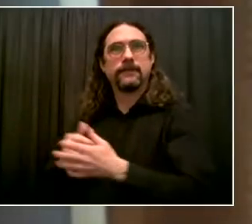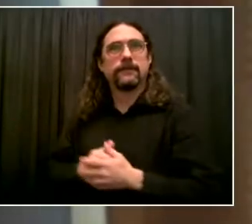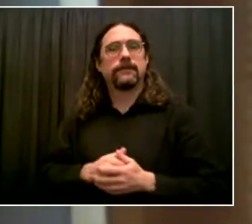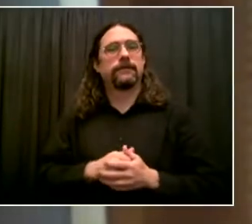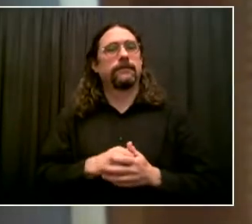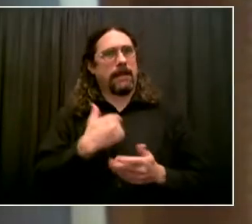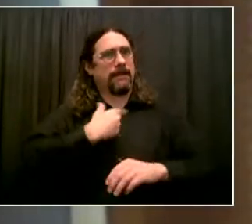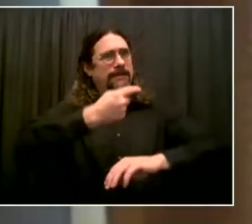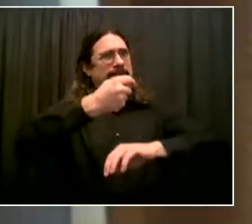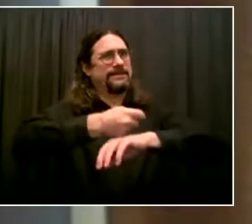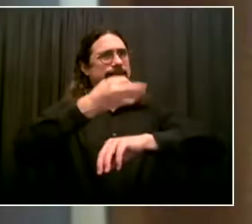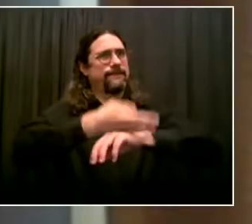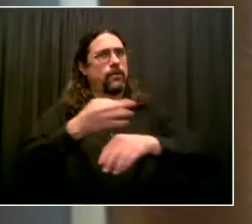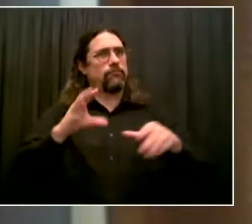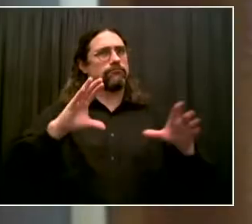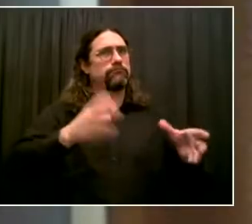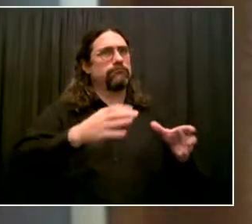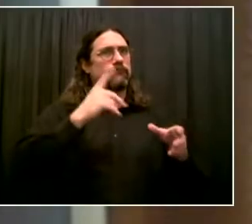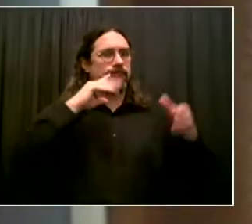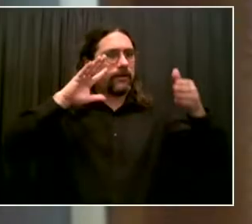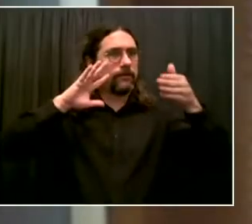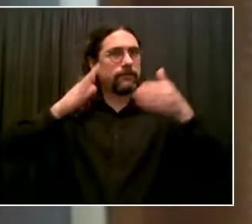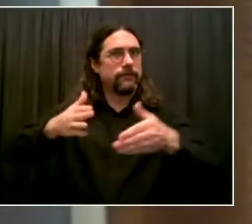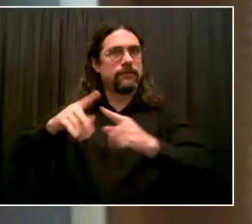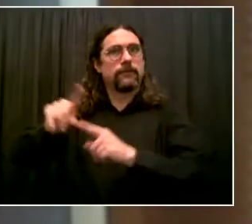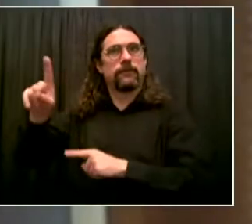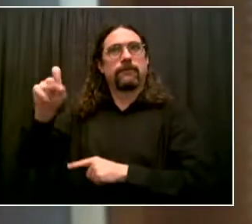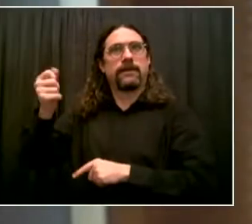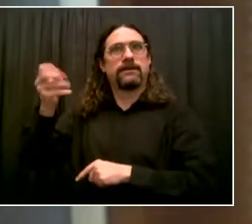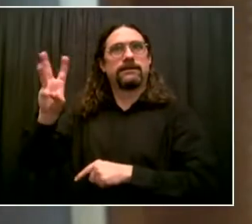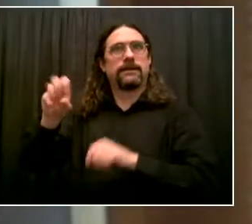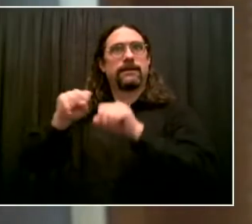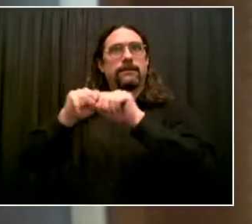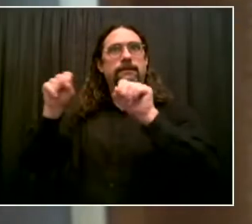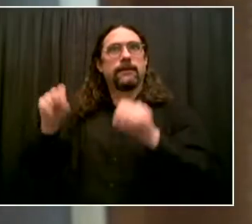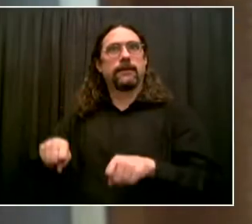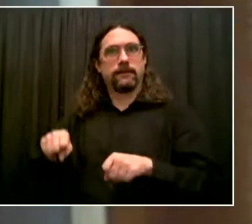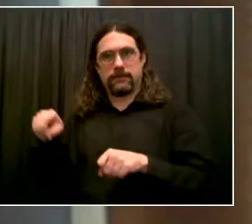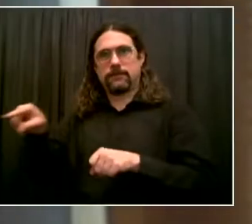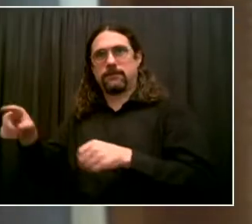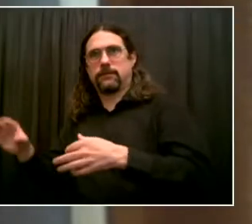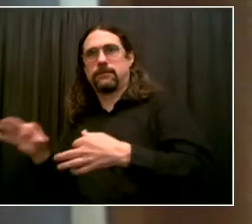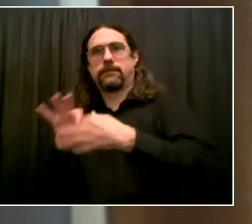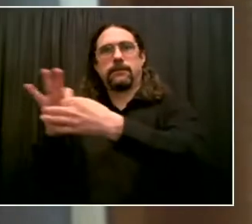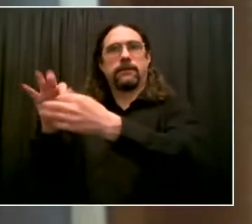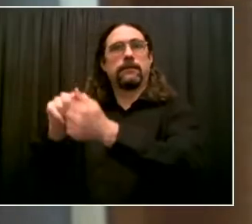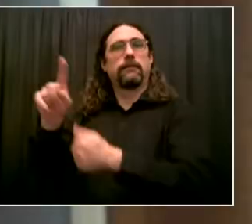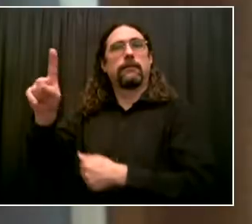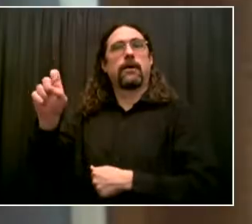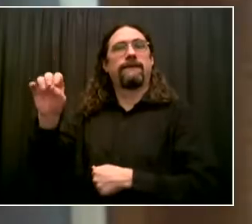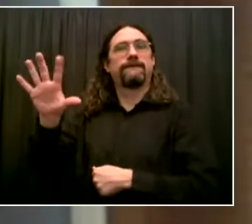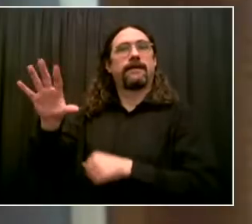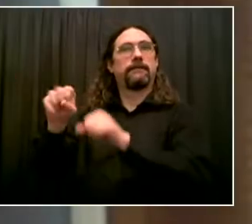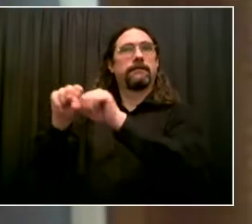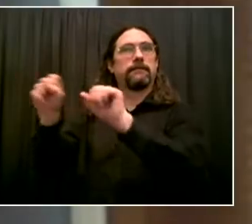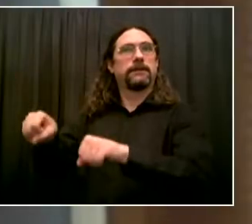GOVERNMENT FOR THE 116TH PRECINCT TASK FORCE WHICH IS A